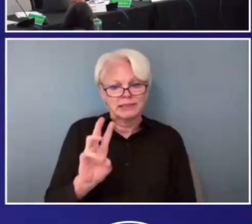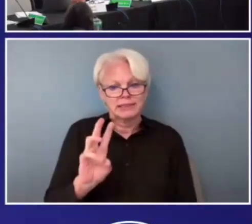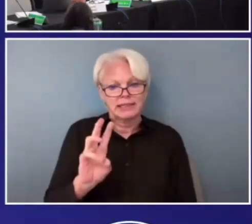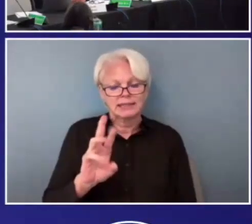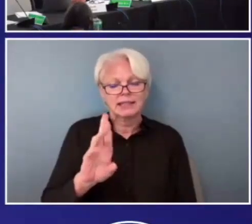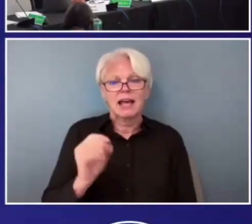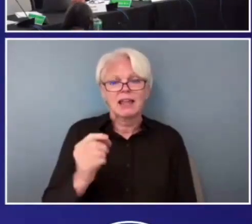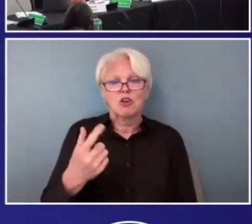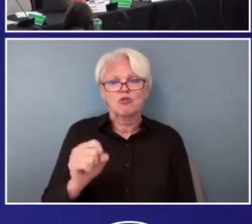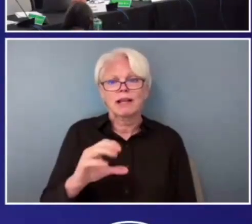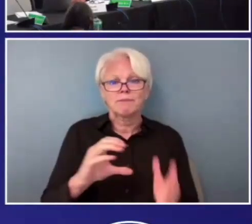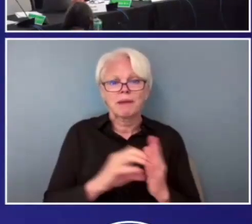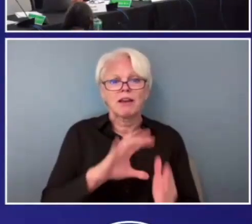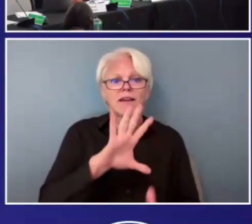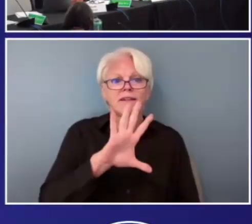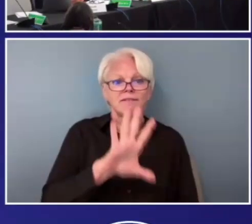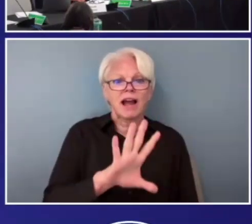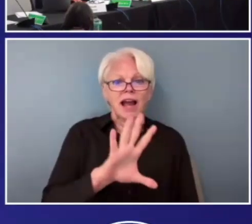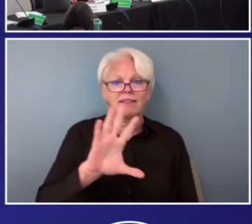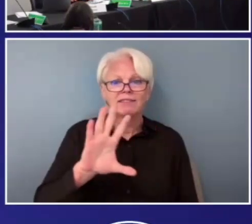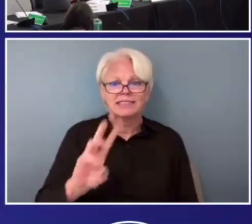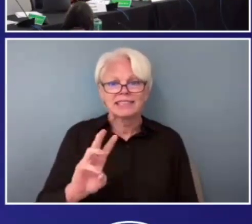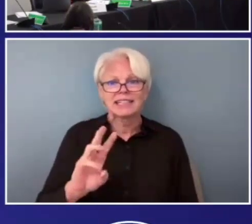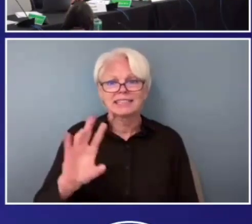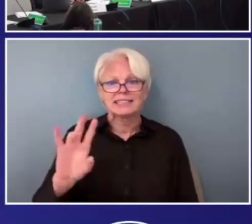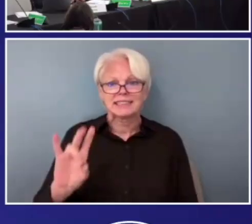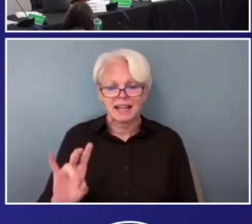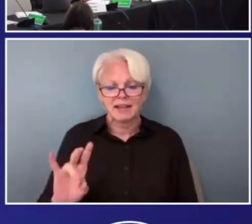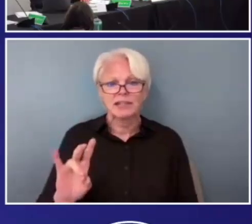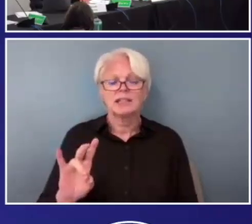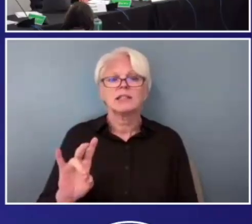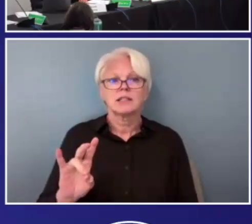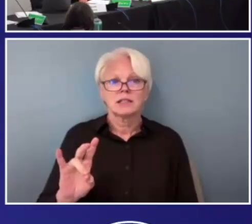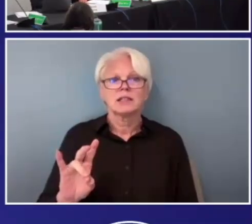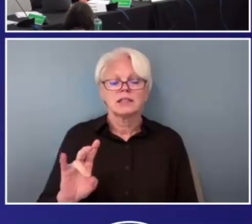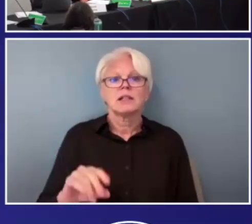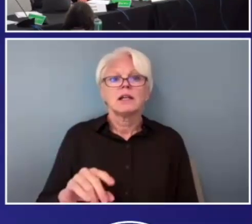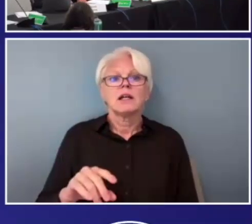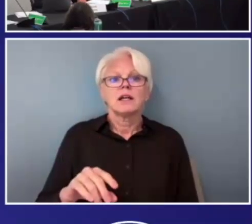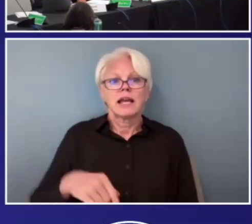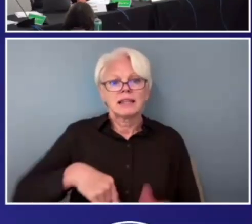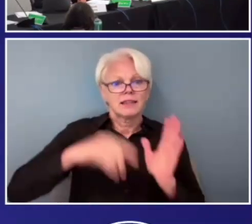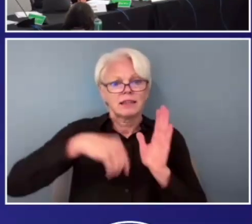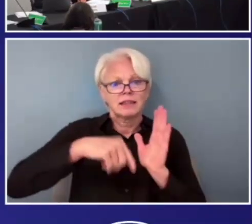paragraphs (5), (6), and (7), the way I'm reading that -- the bottom of the page, bottom of page six -- (5),